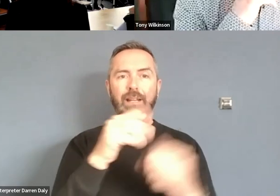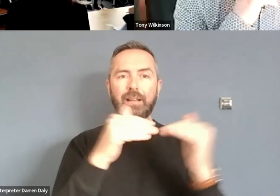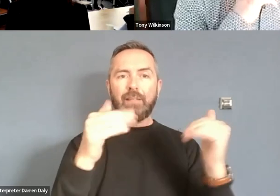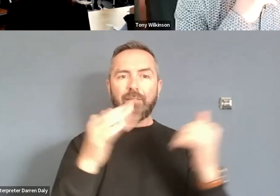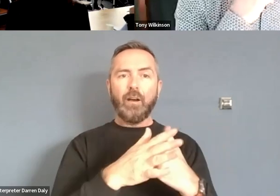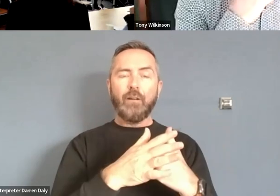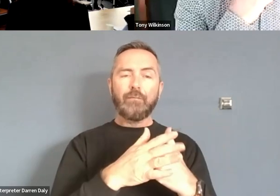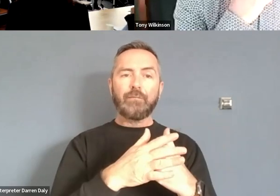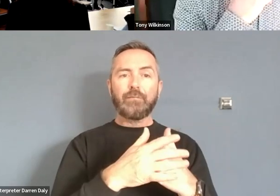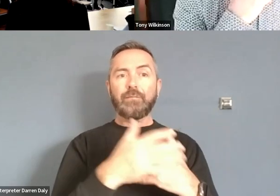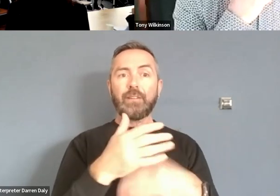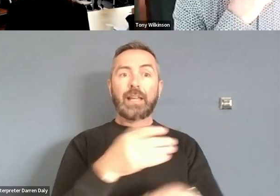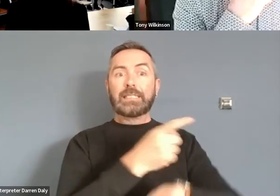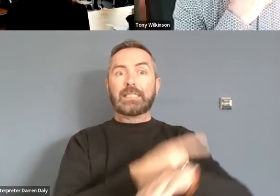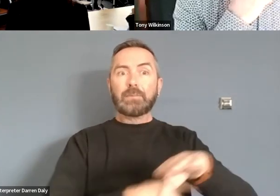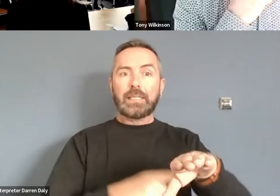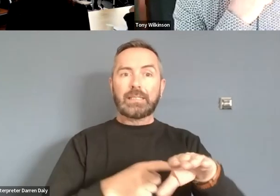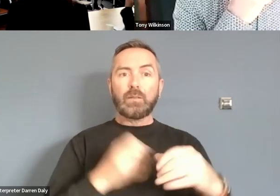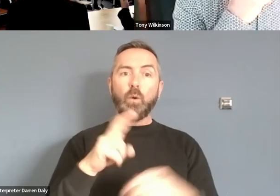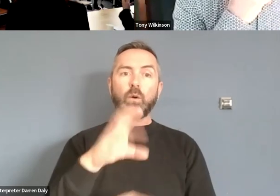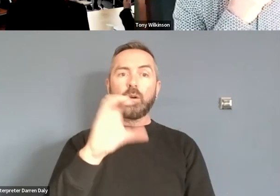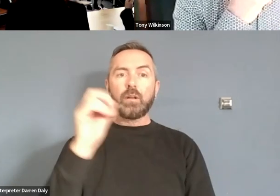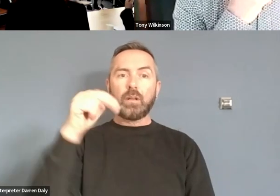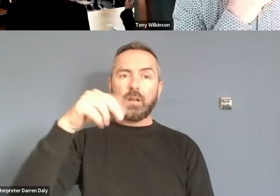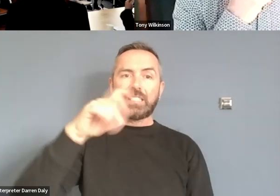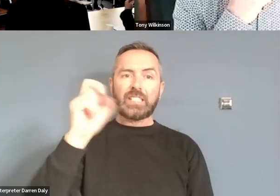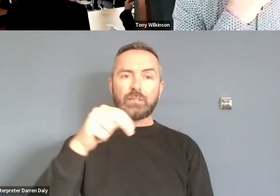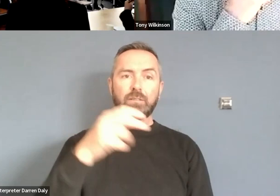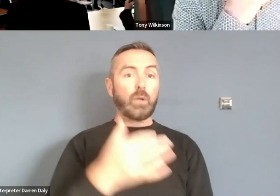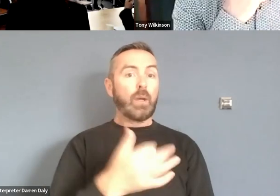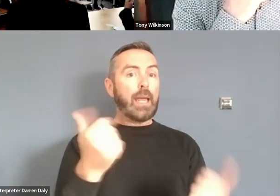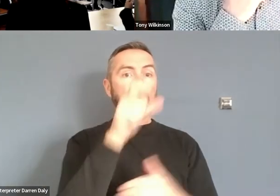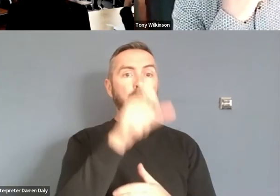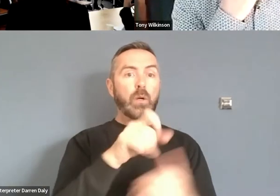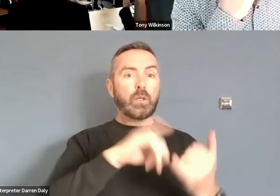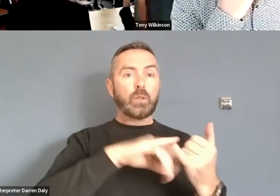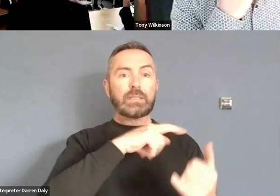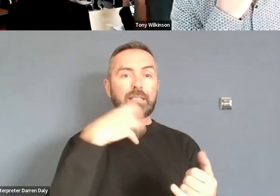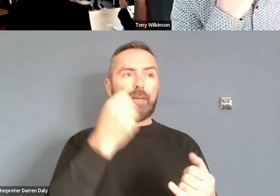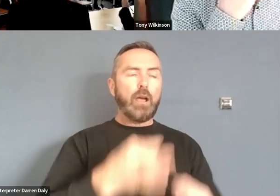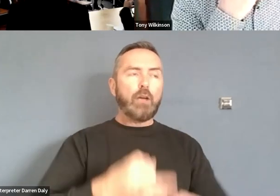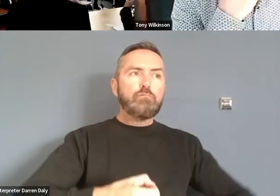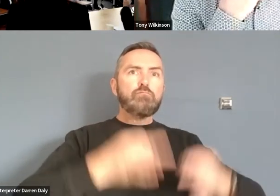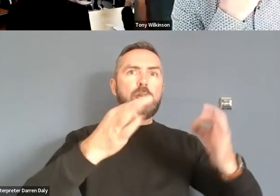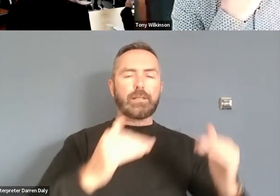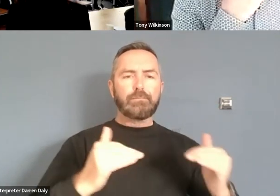So anybody that indicated that they had a great difficulty, or a condition to a great